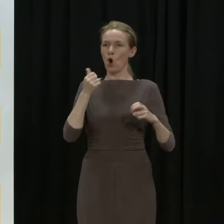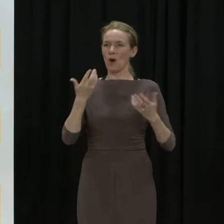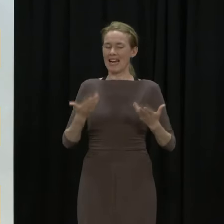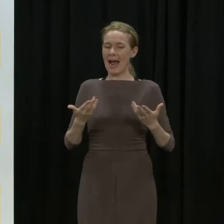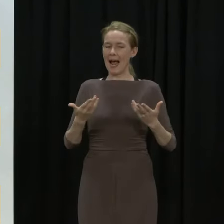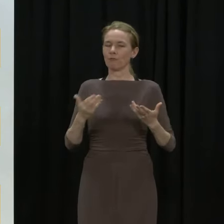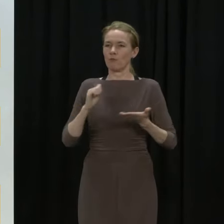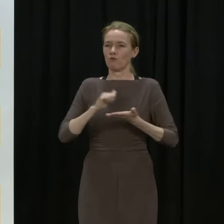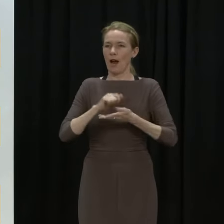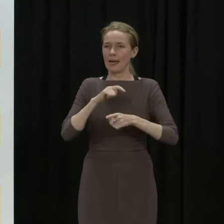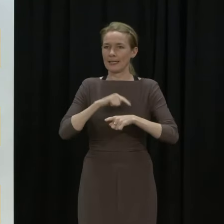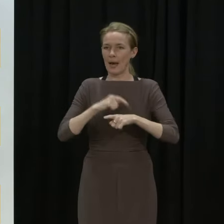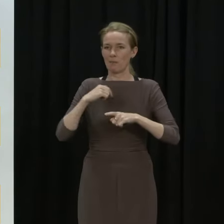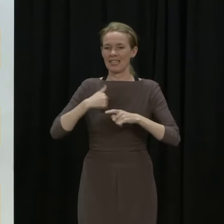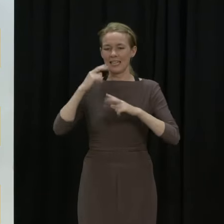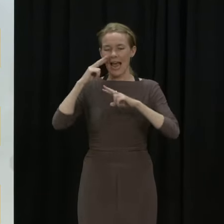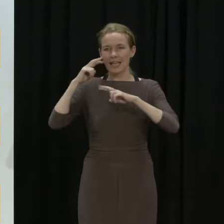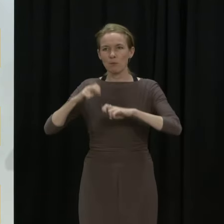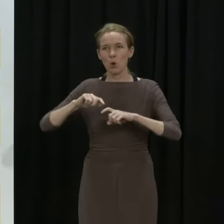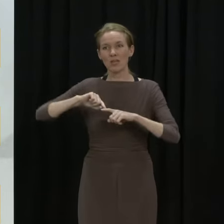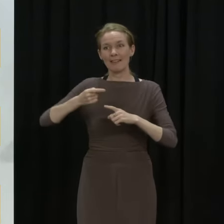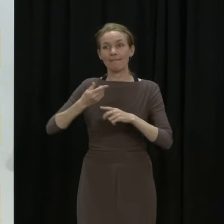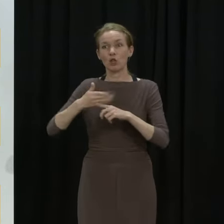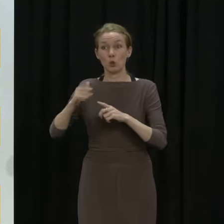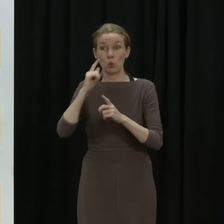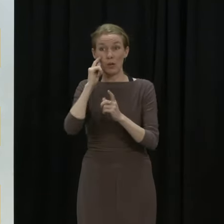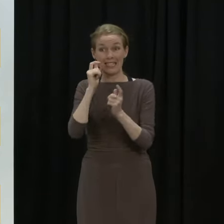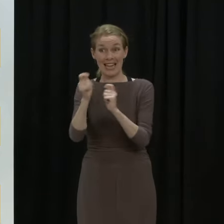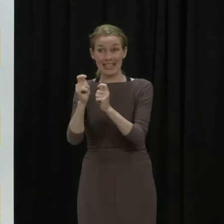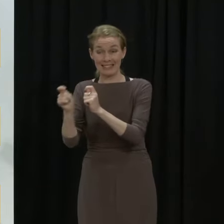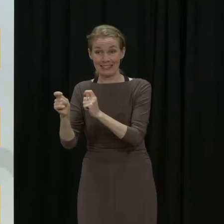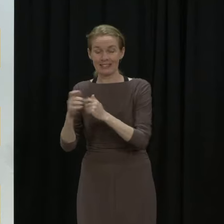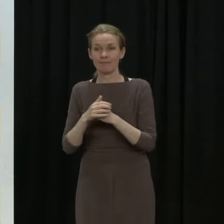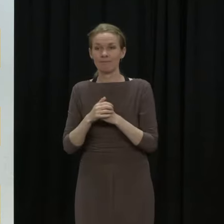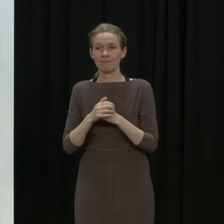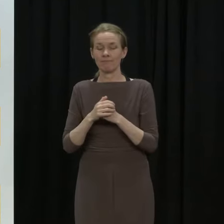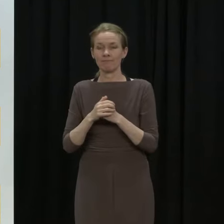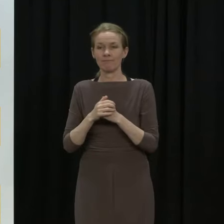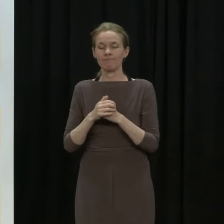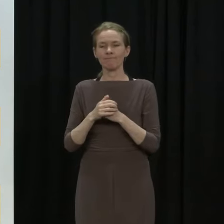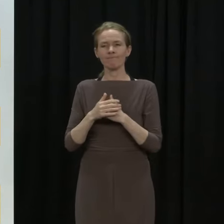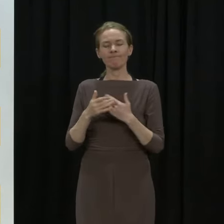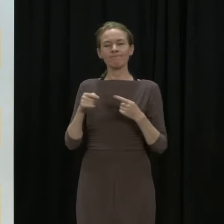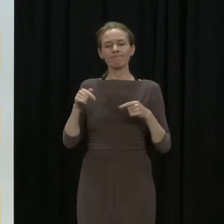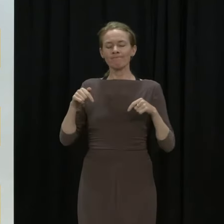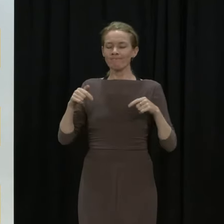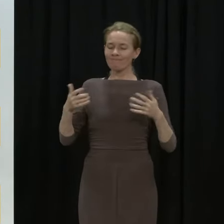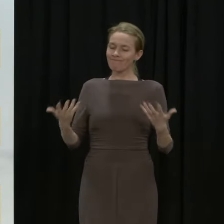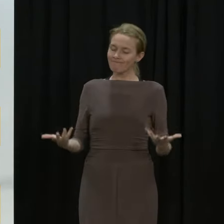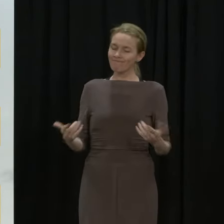We want to make the most of